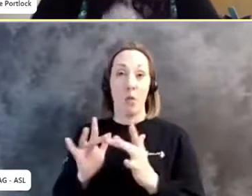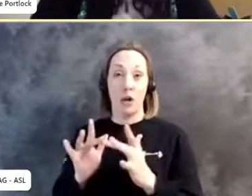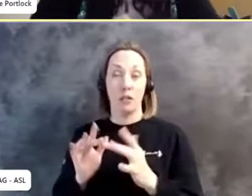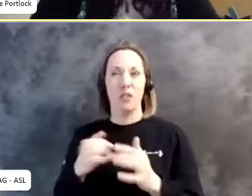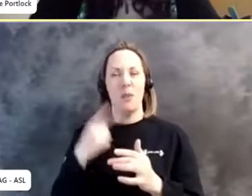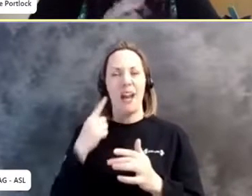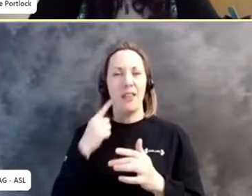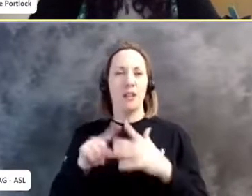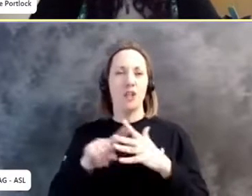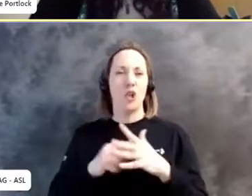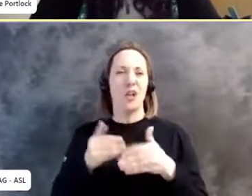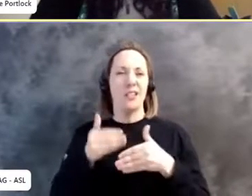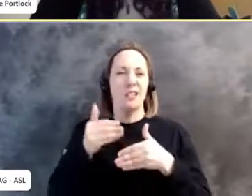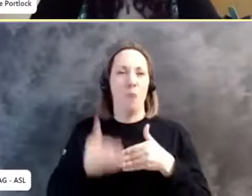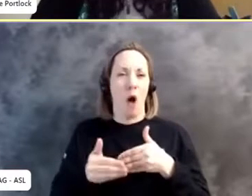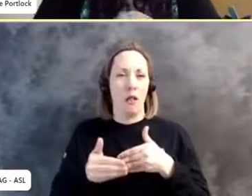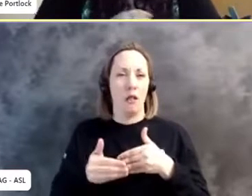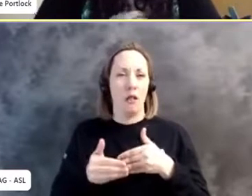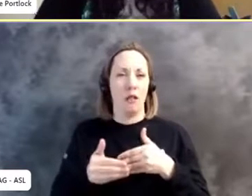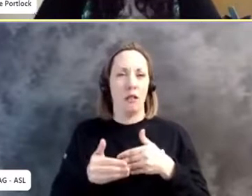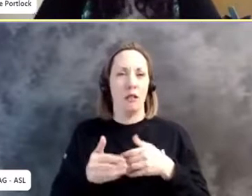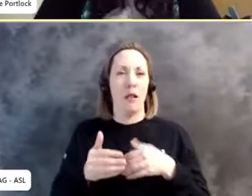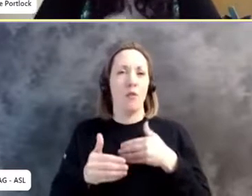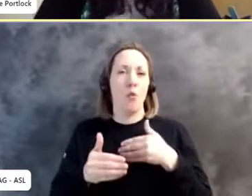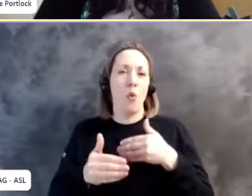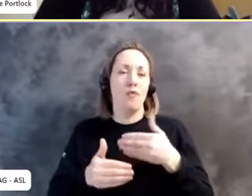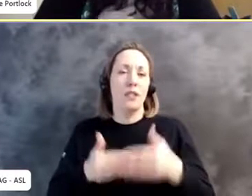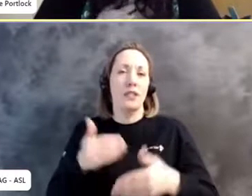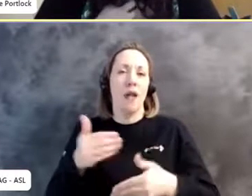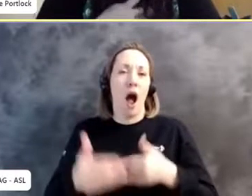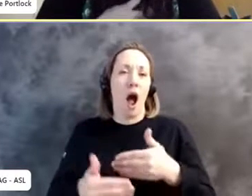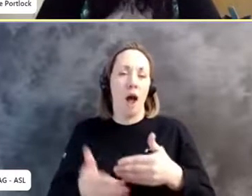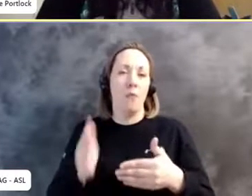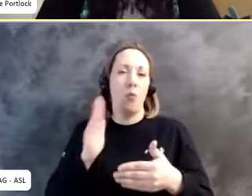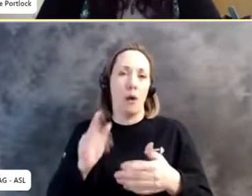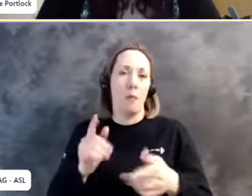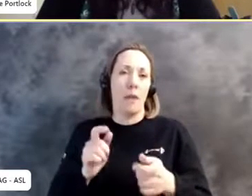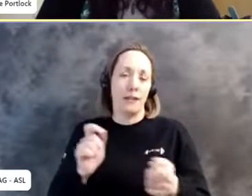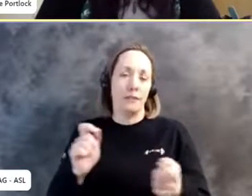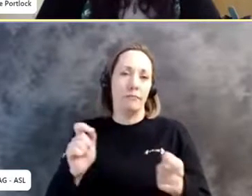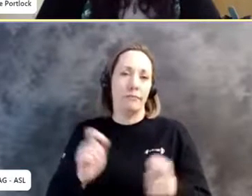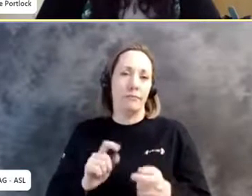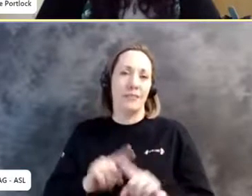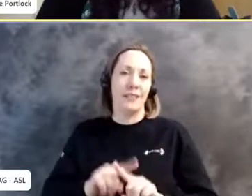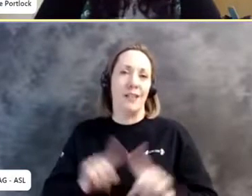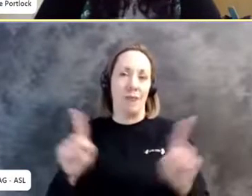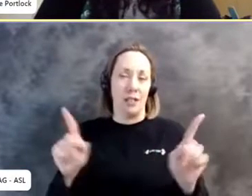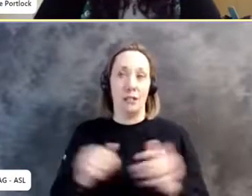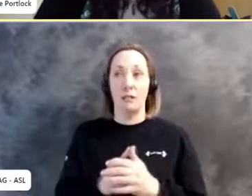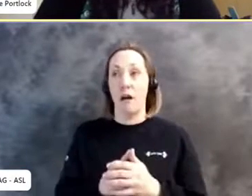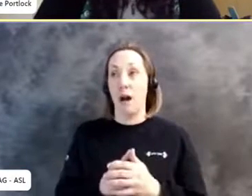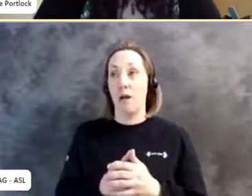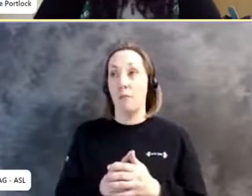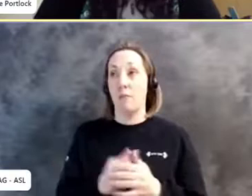it was a gradual process, but I built a stronger business case and network. So I think starting